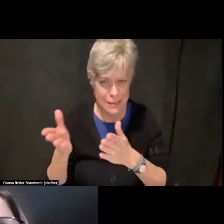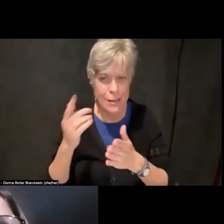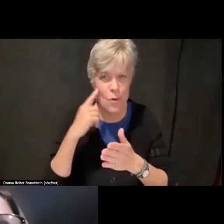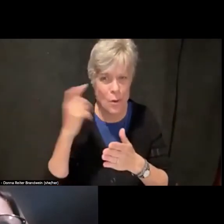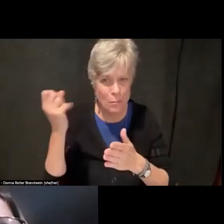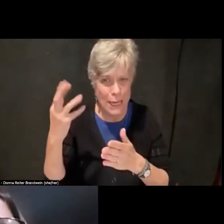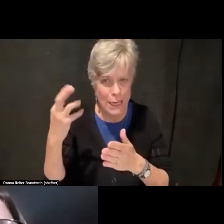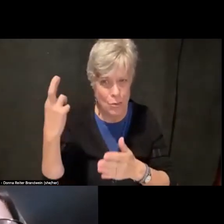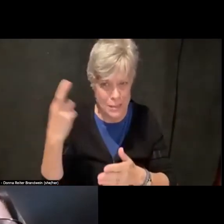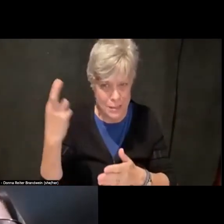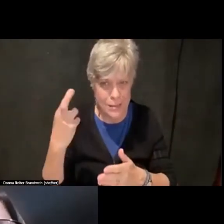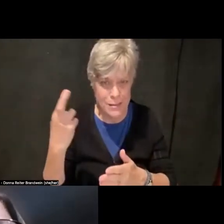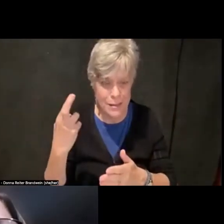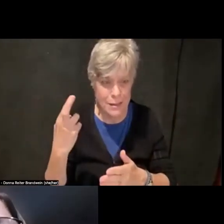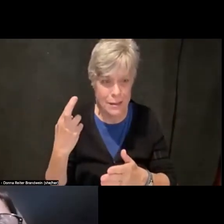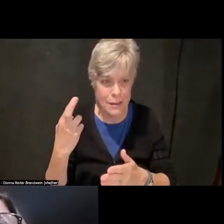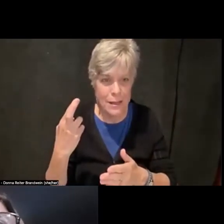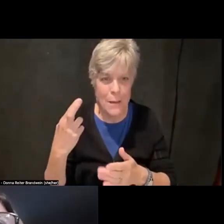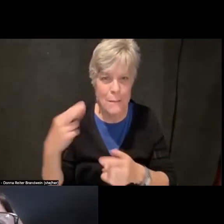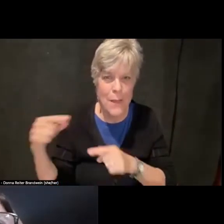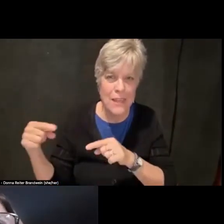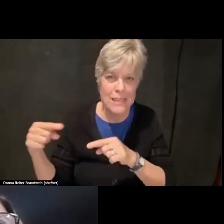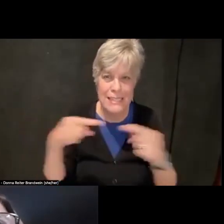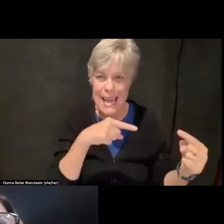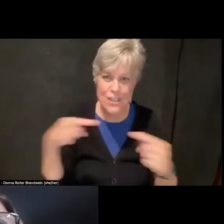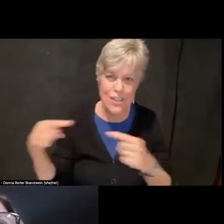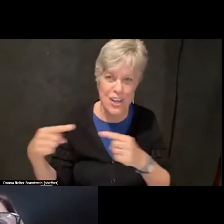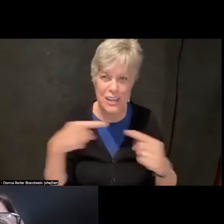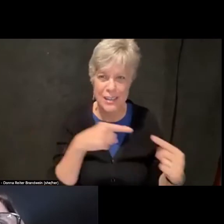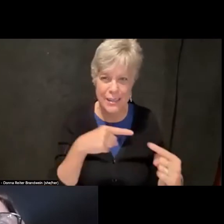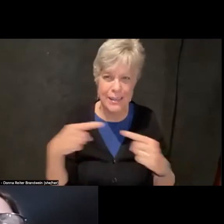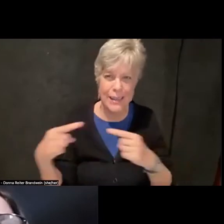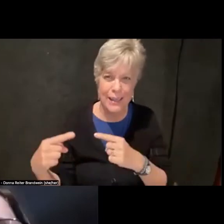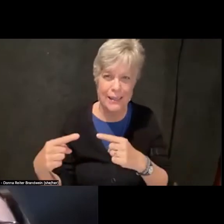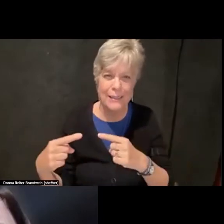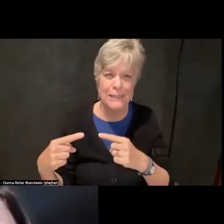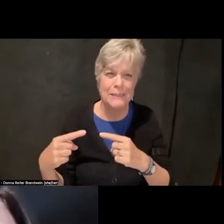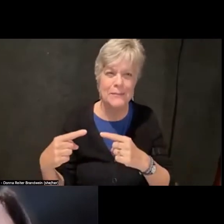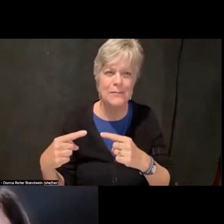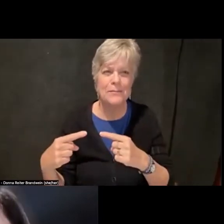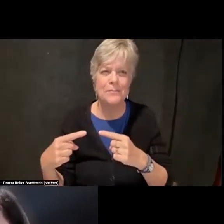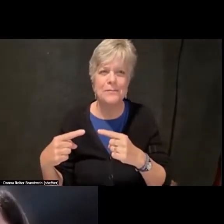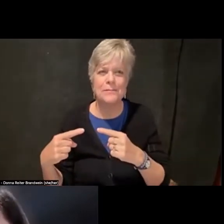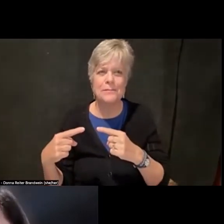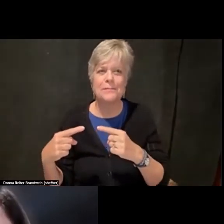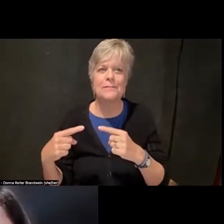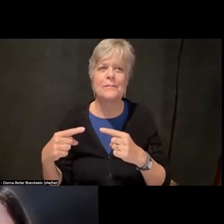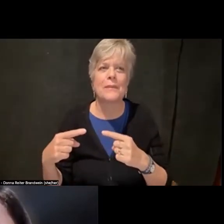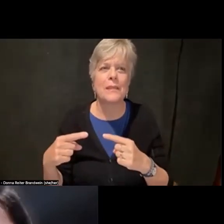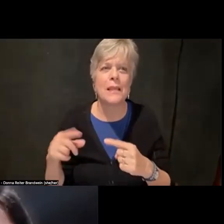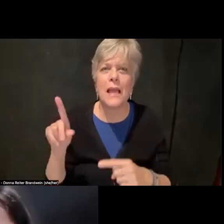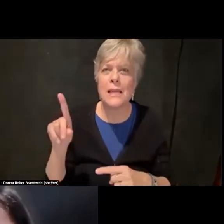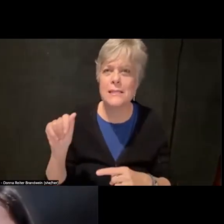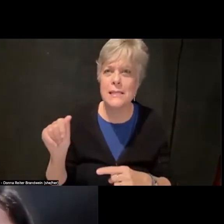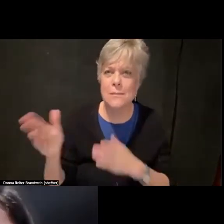I think where the tension is, is a disability services office can't do it all